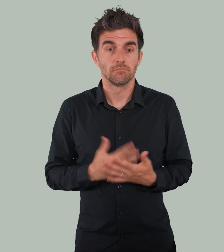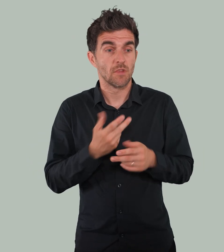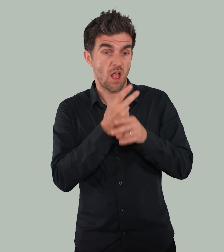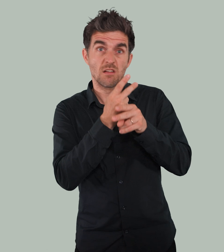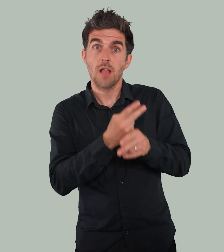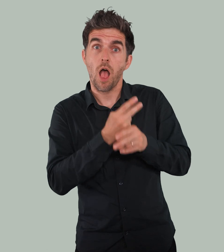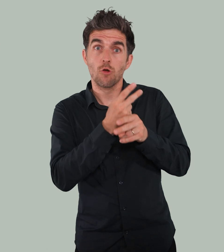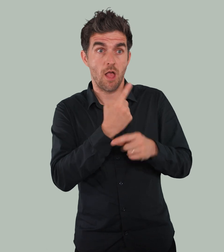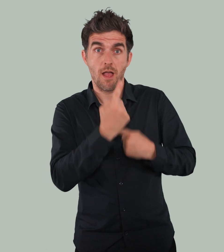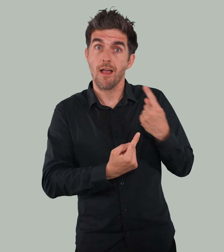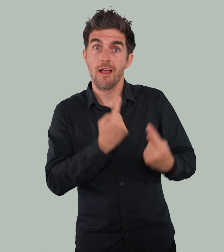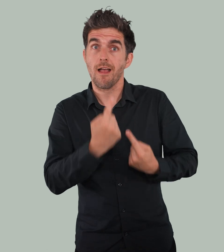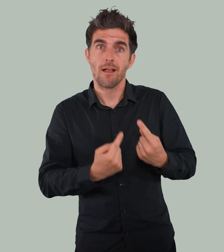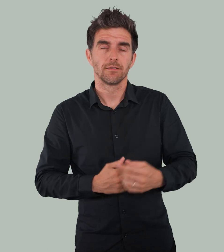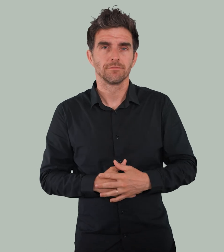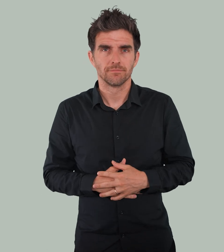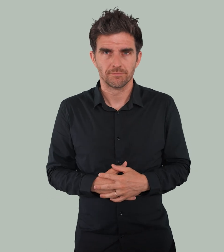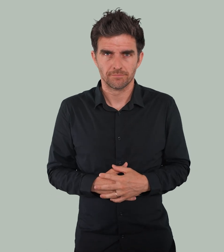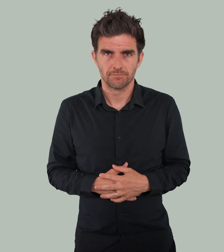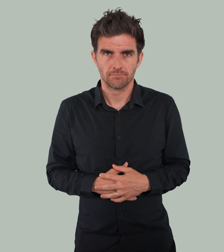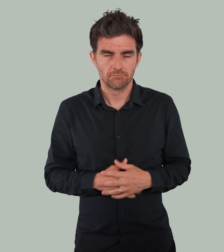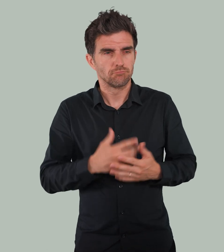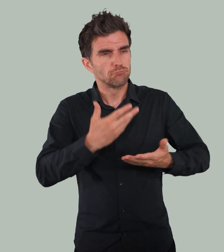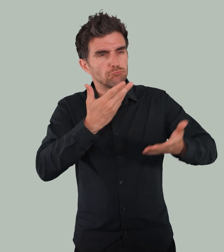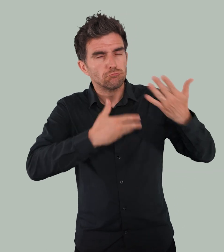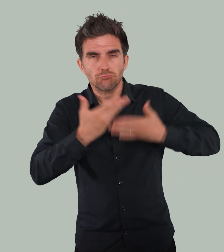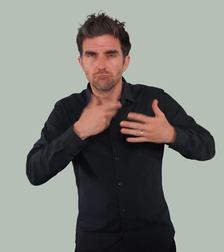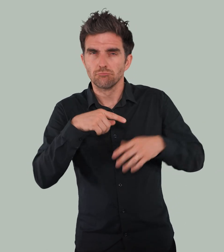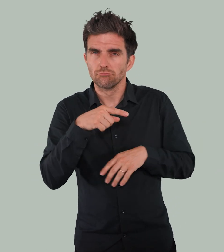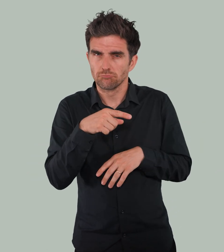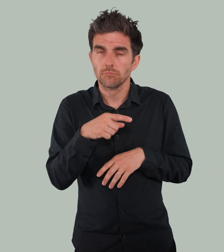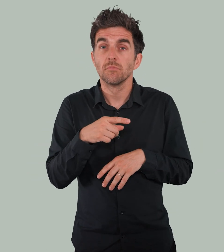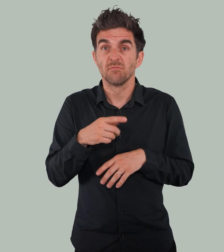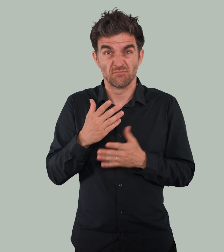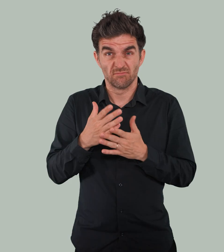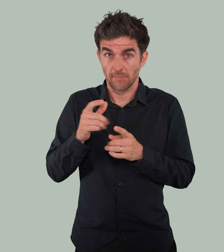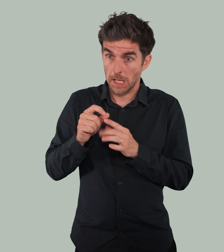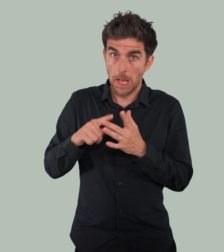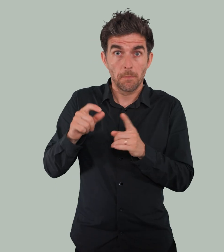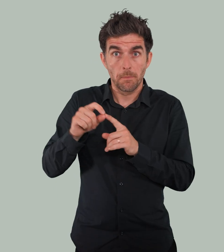Carers Respondents describe the cumulative impact of the PIP